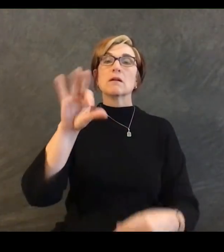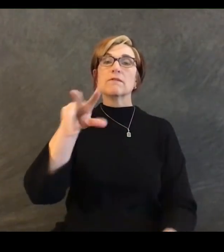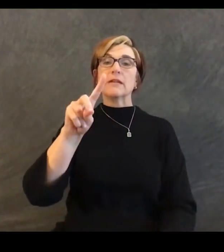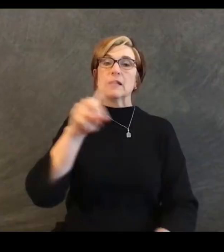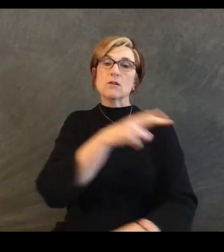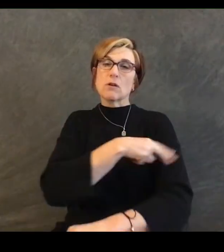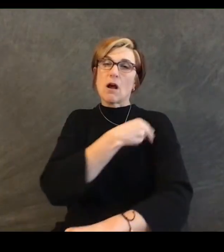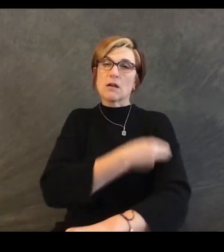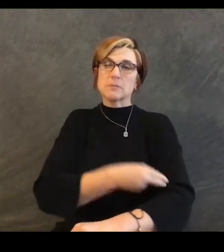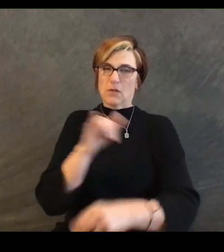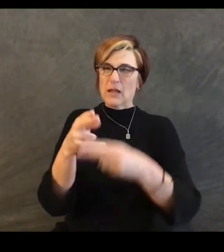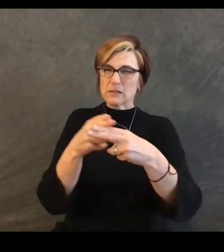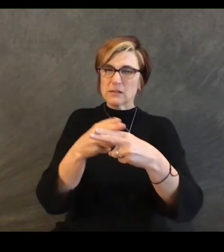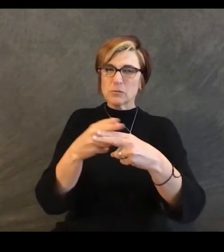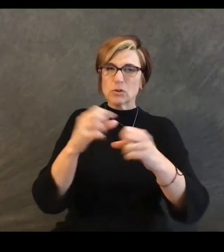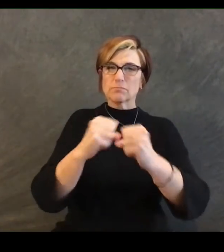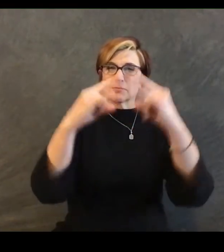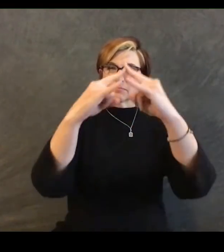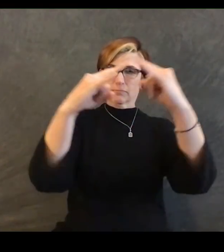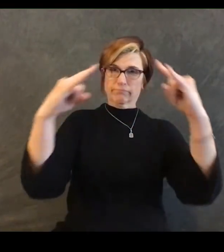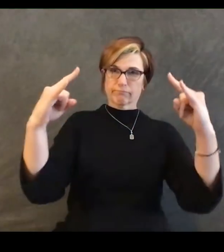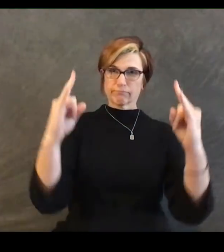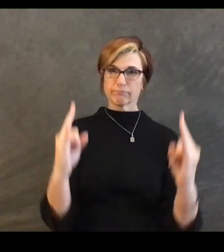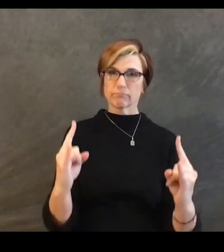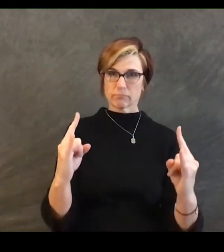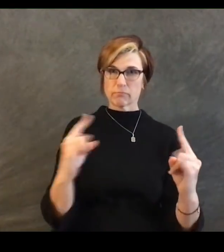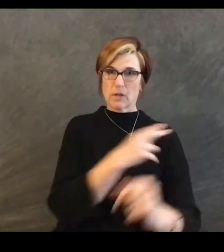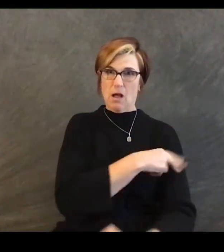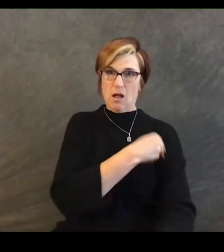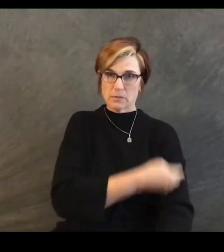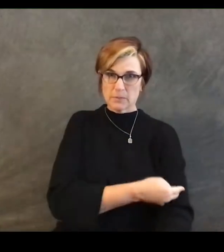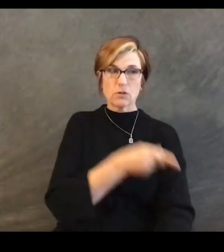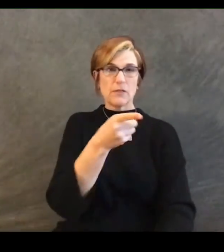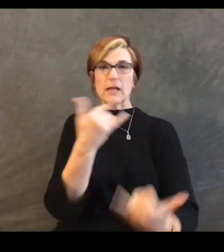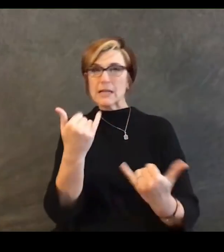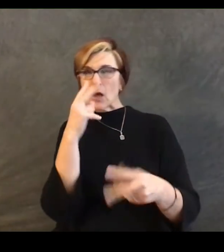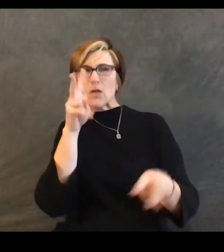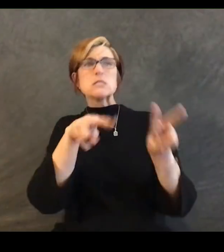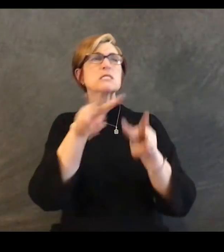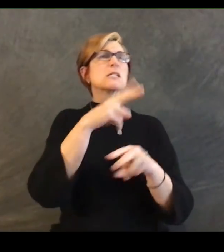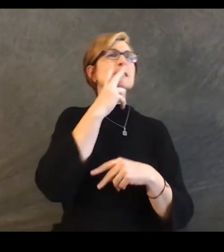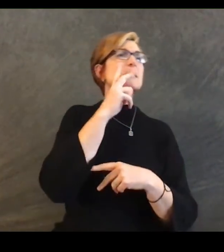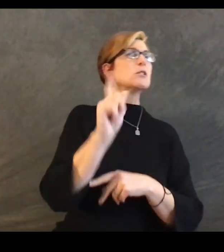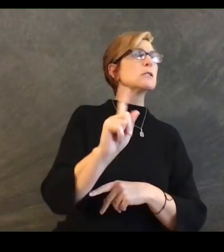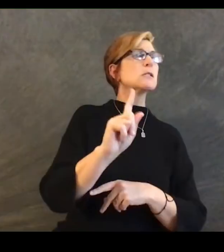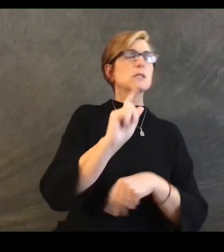Engineers is evaluating locations to build alternate care facilities so we're